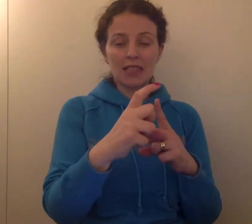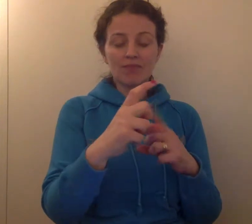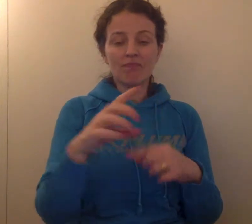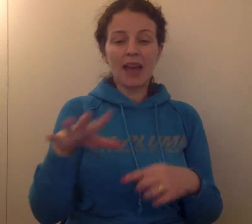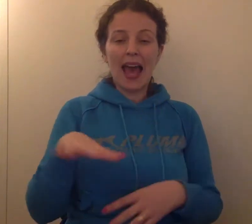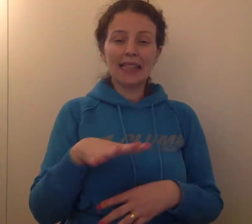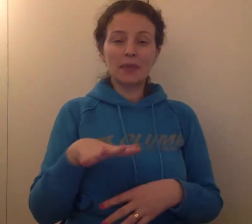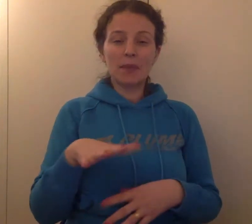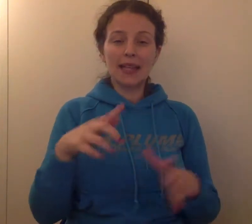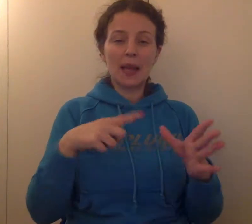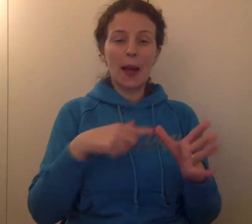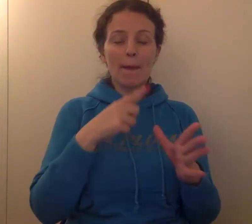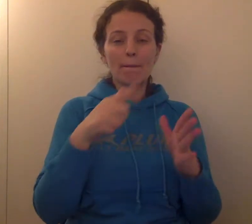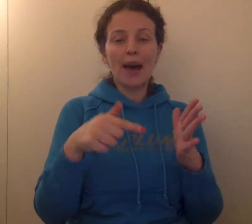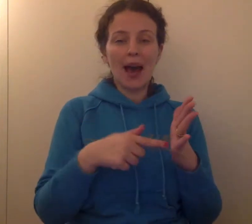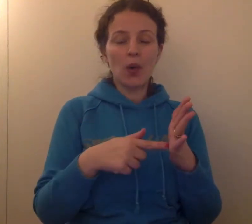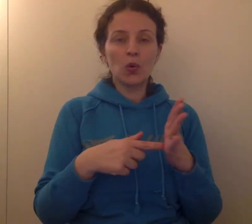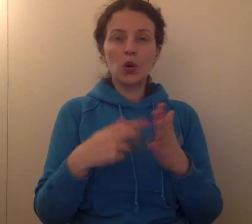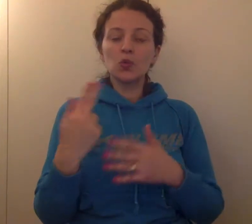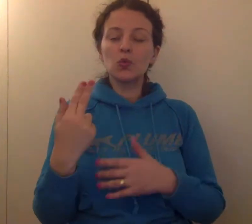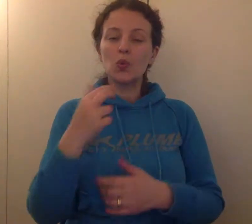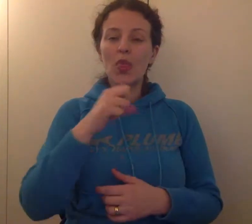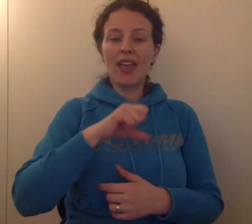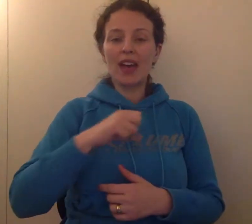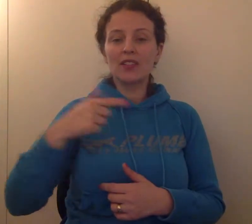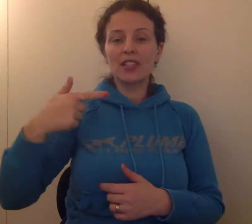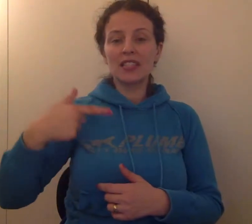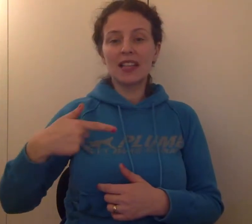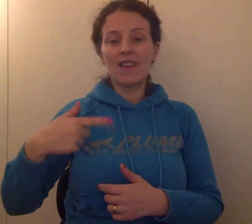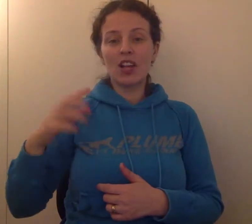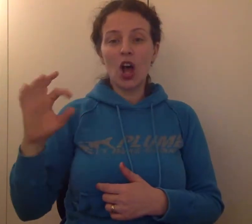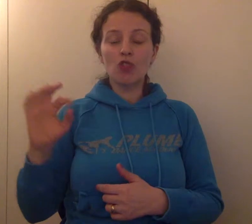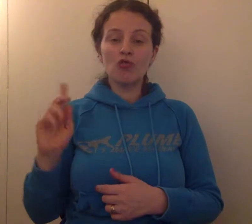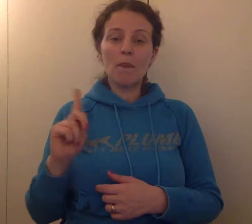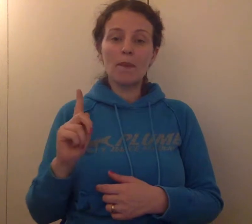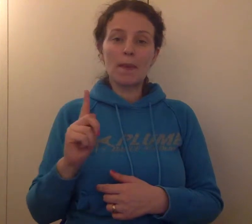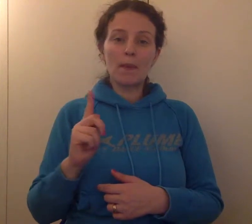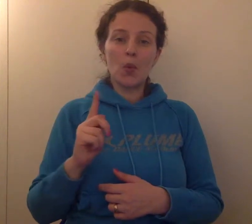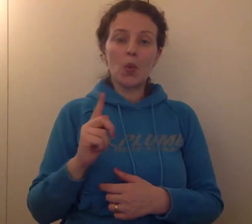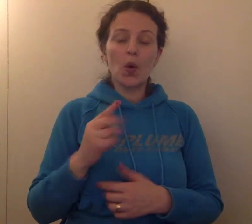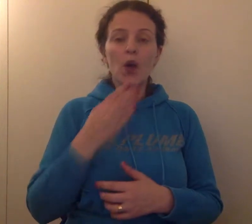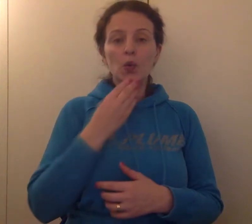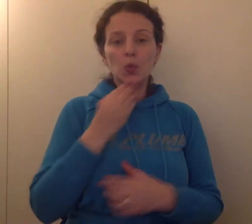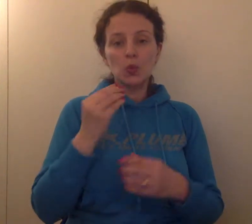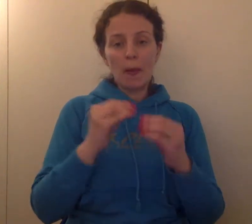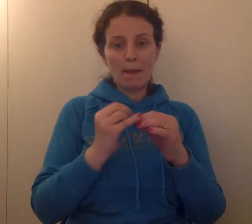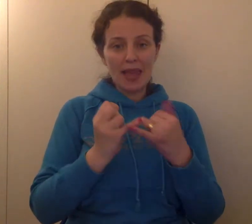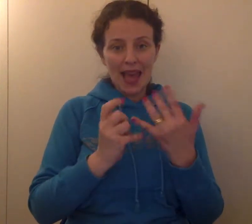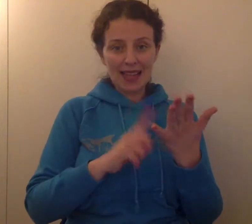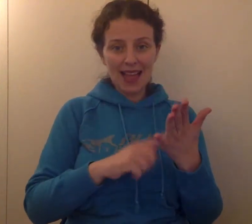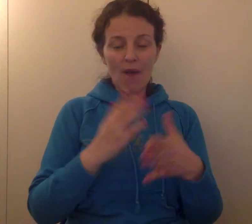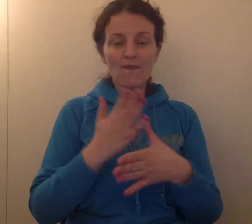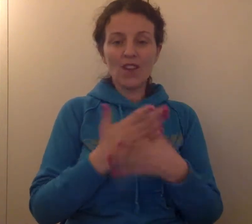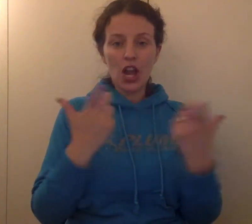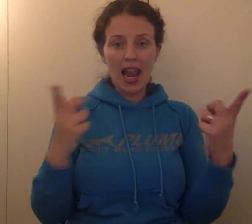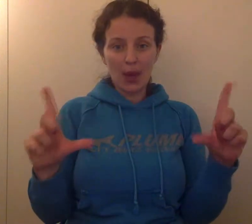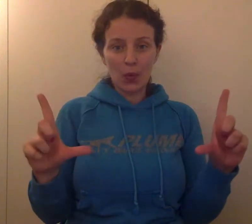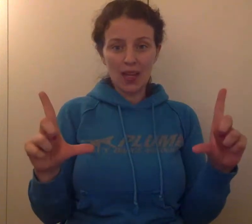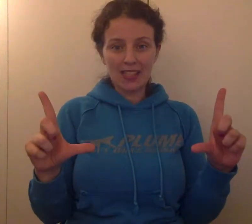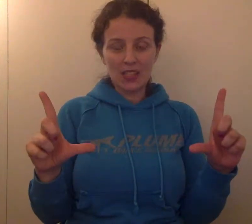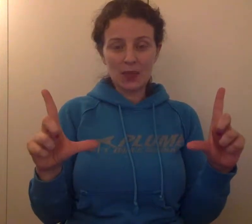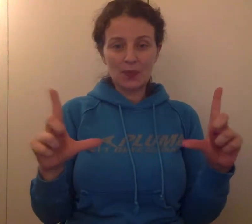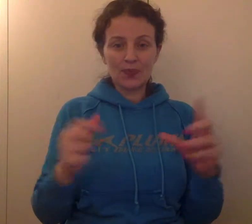It's estimated around 270,00 people use BSL as their first language.